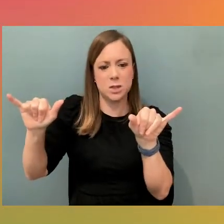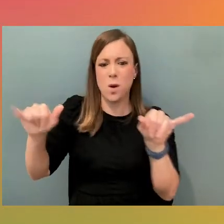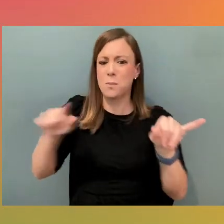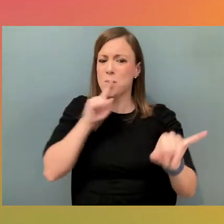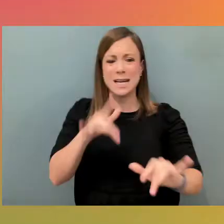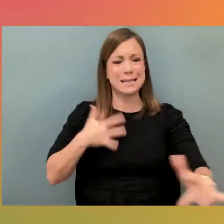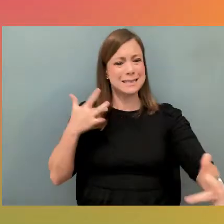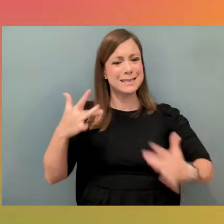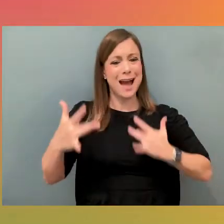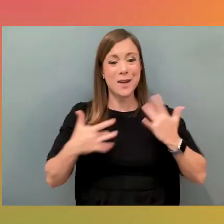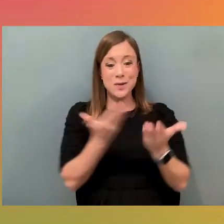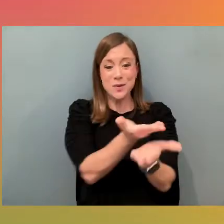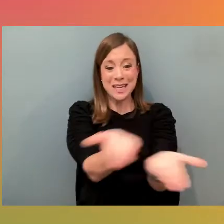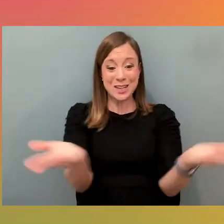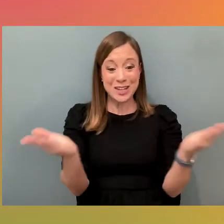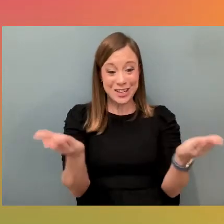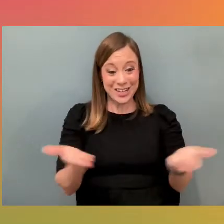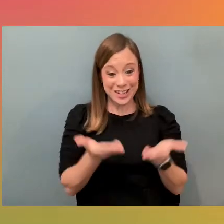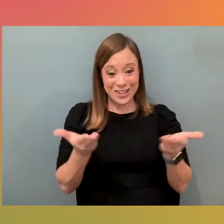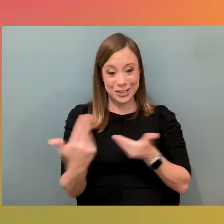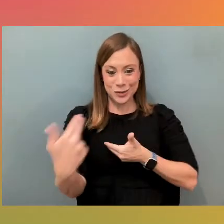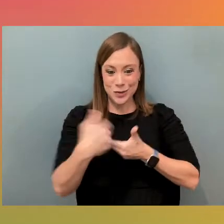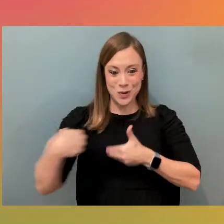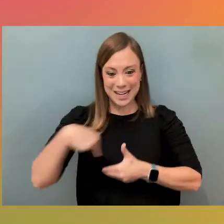SURELY.